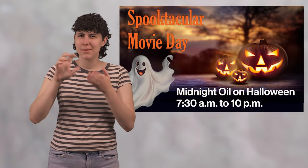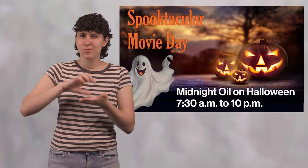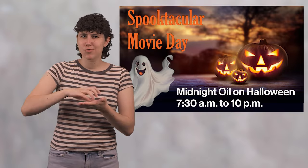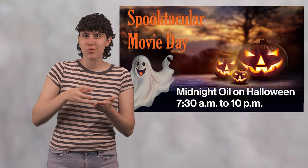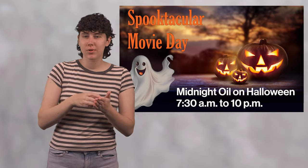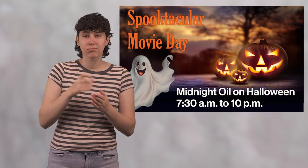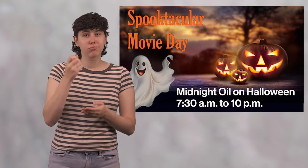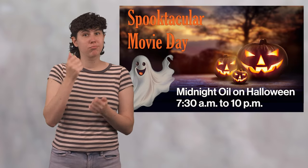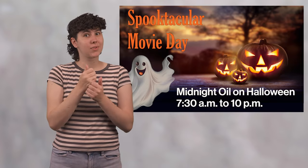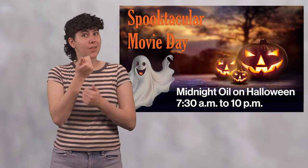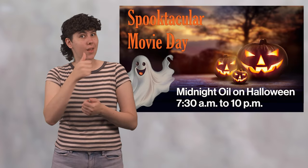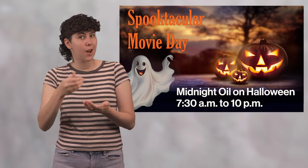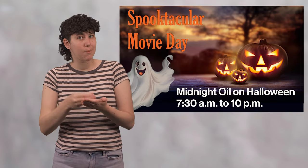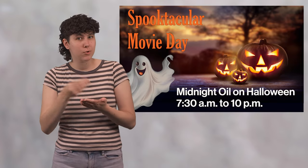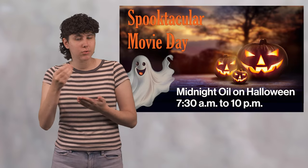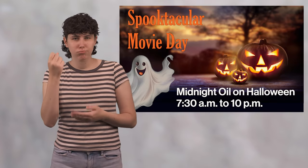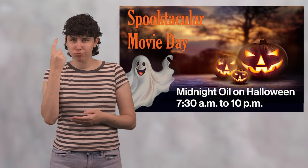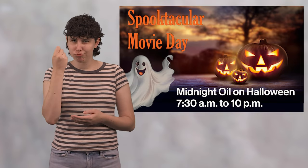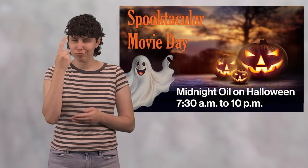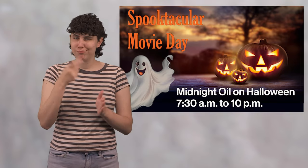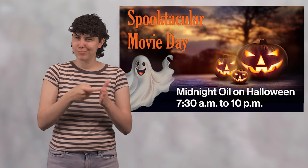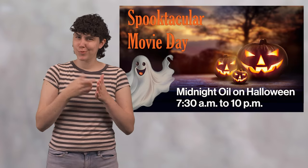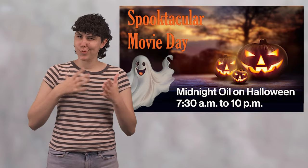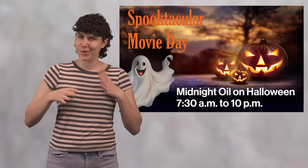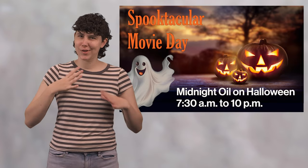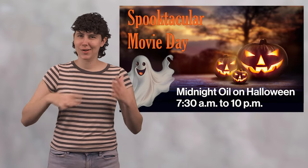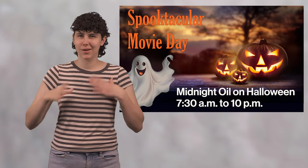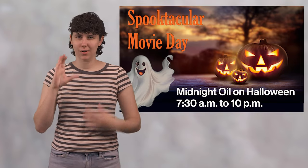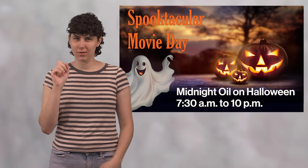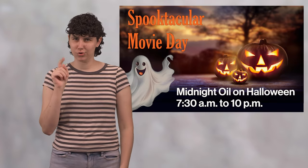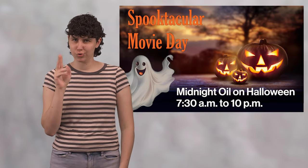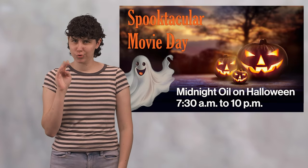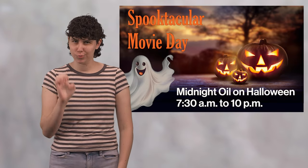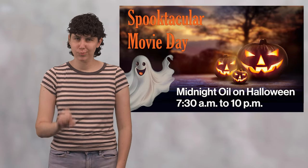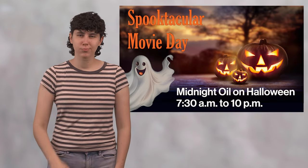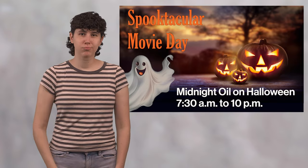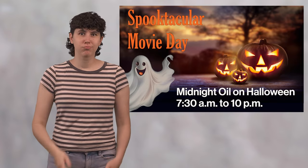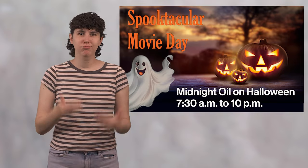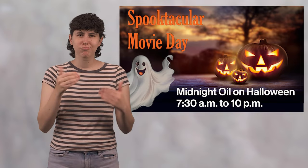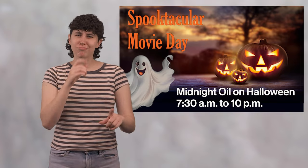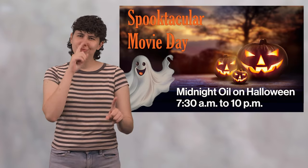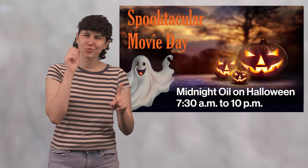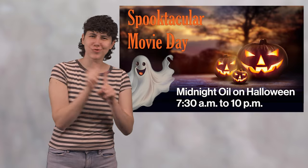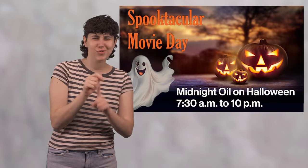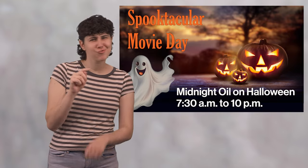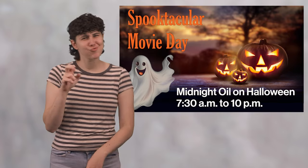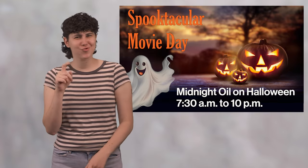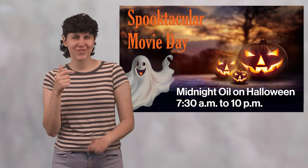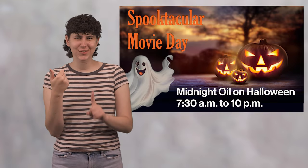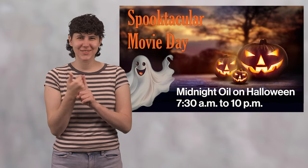Bring your friends and enjoy free Halloween-themed cookies with any purchase while wearing a costume.